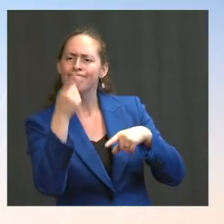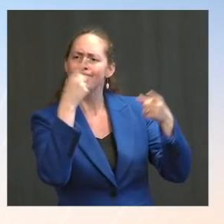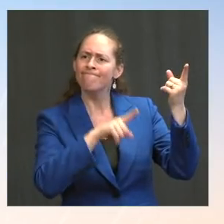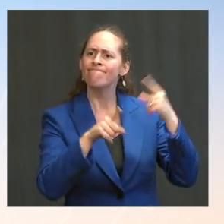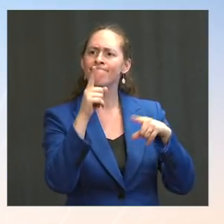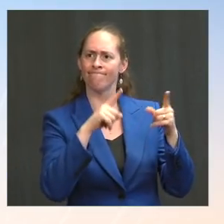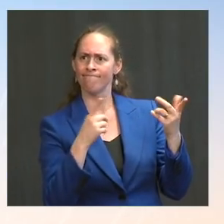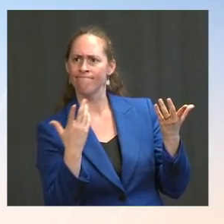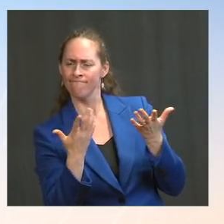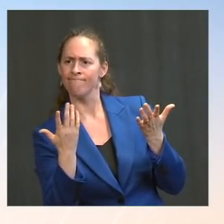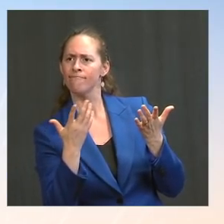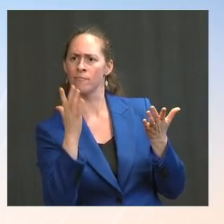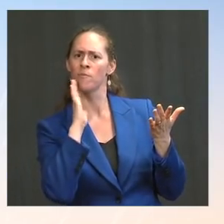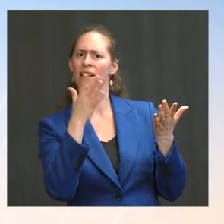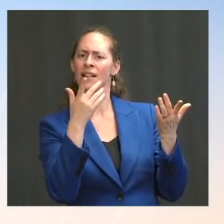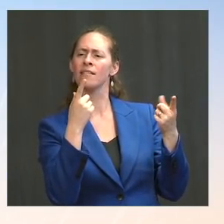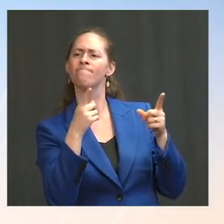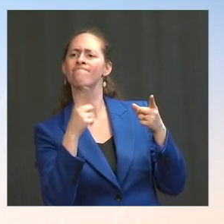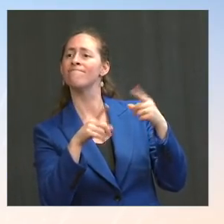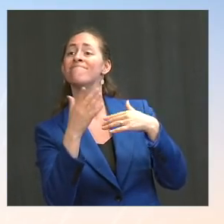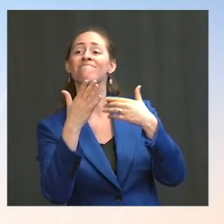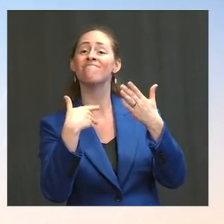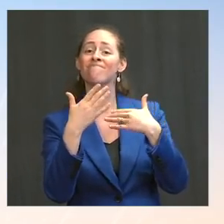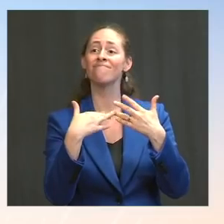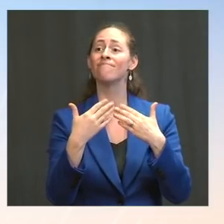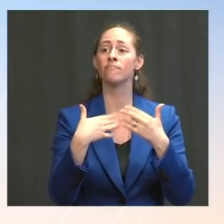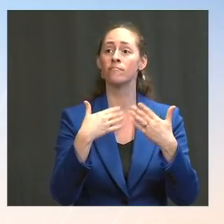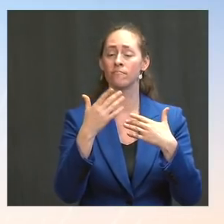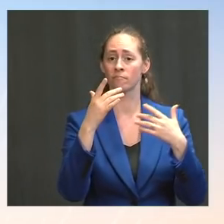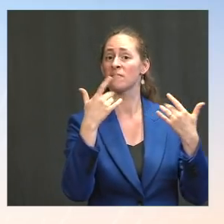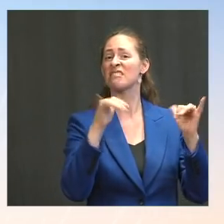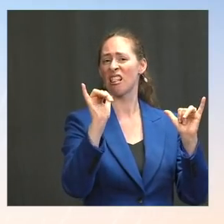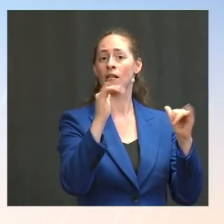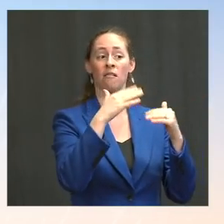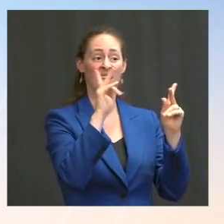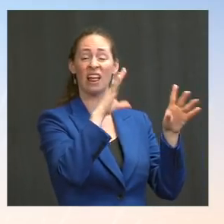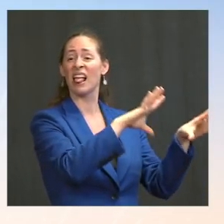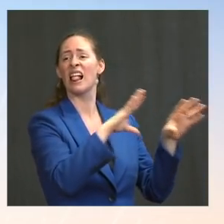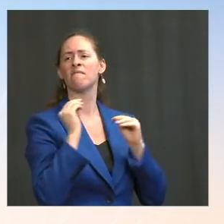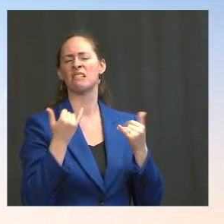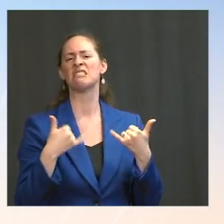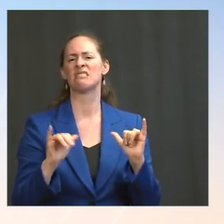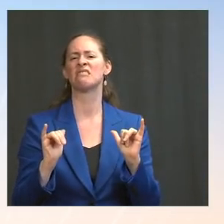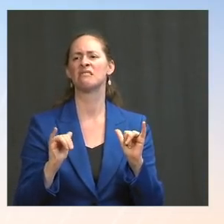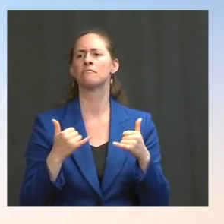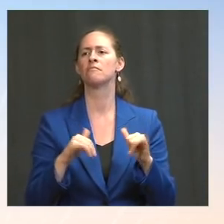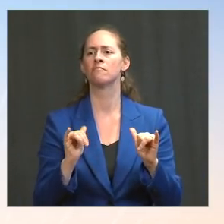and we will continue to be engaged in those moving forward. And again, we'll continue to have a diplomatic presence on the ground,